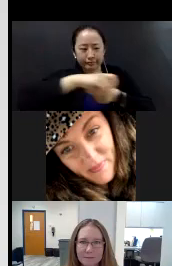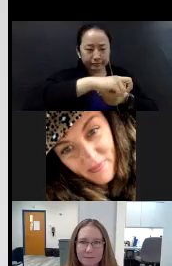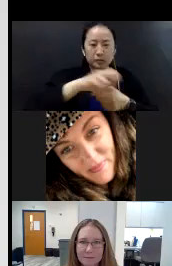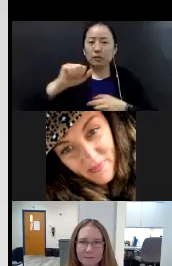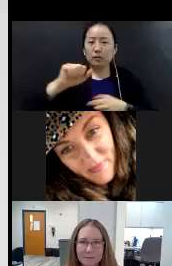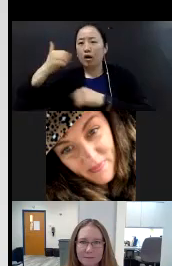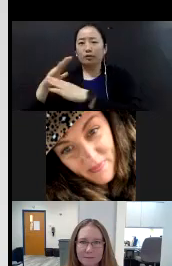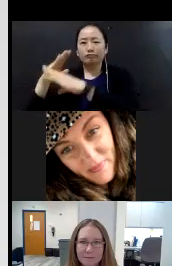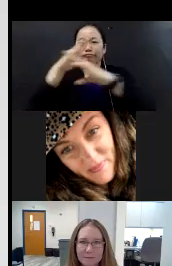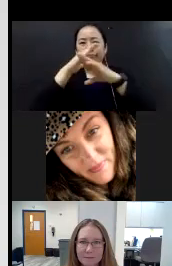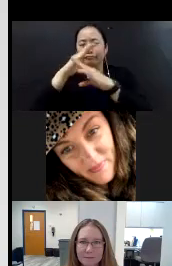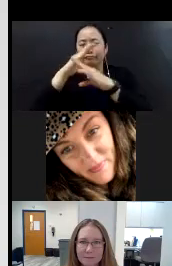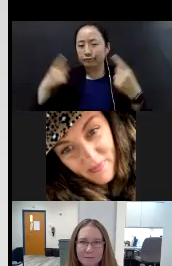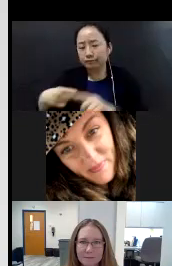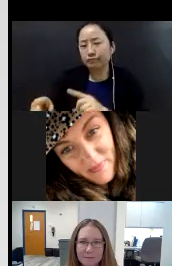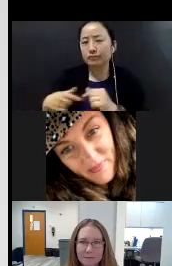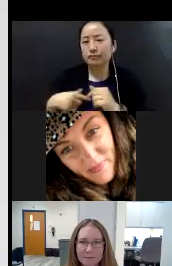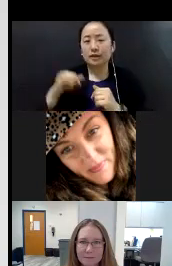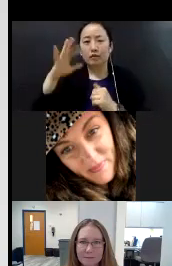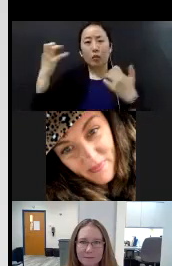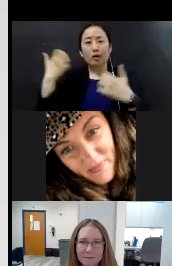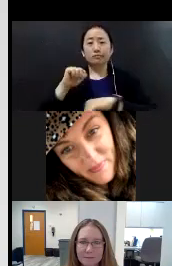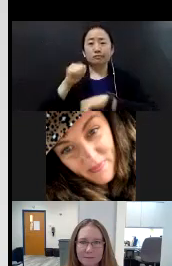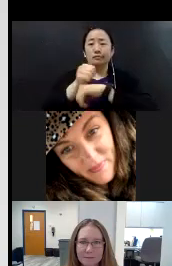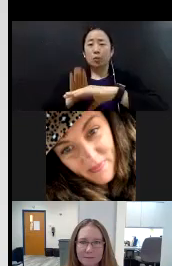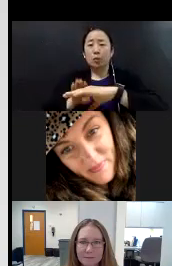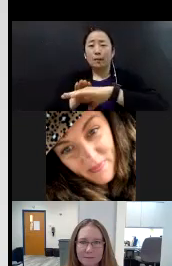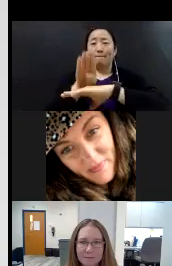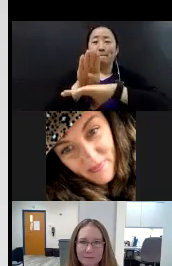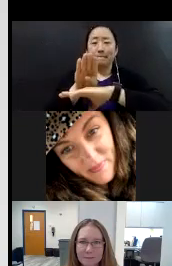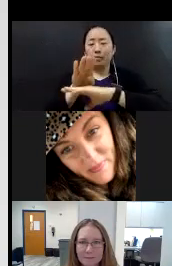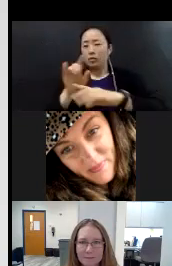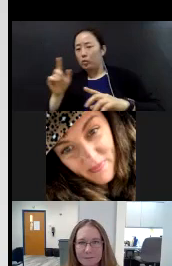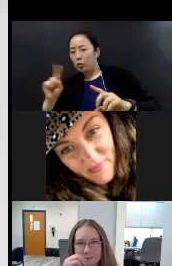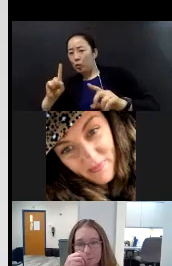HANGUP FOR APPLYING A RAMP TO BE ABLE TO ACCESS FROM A WHEELCHAIR.